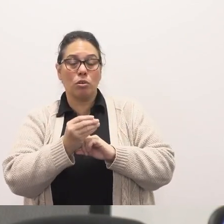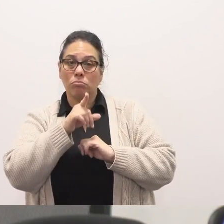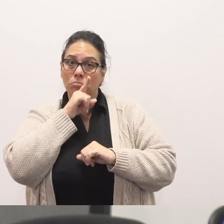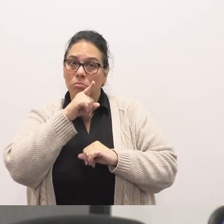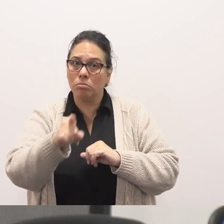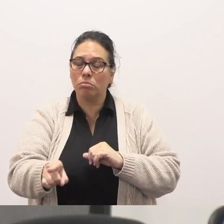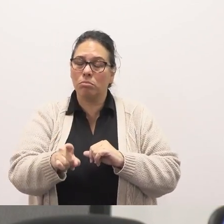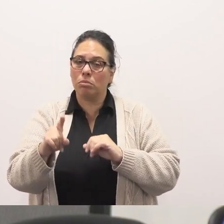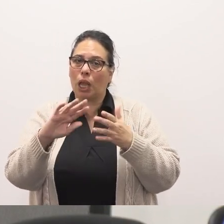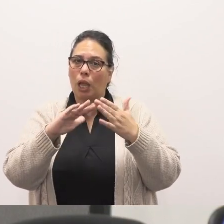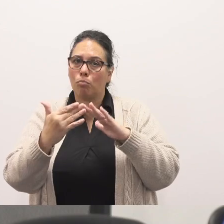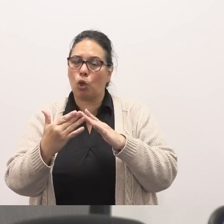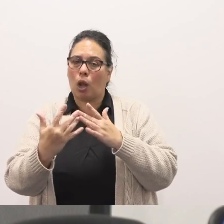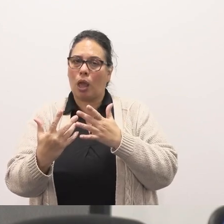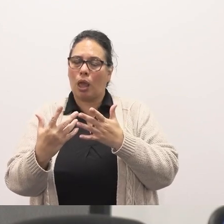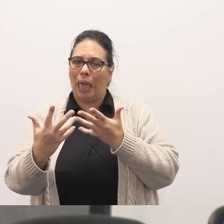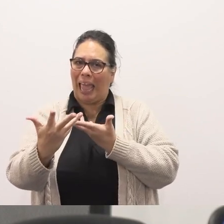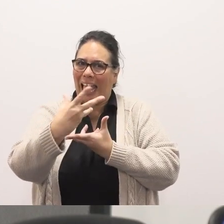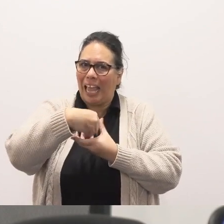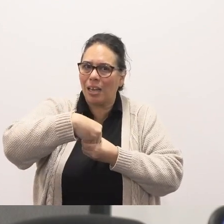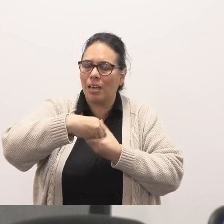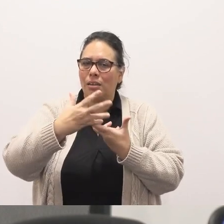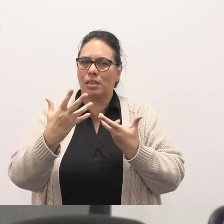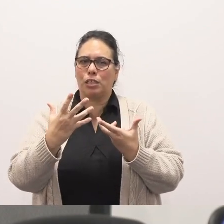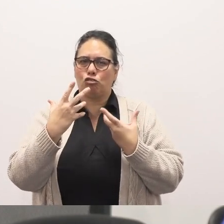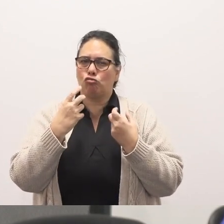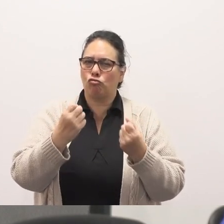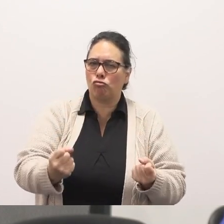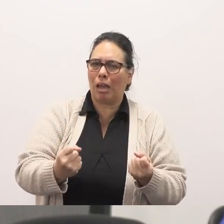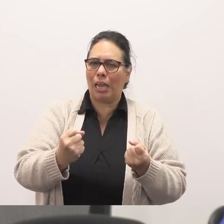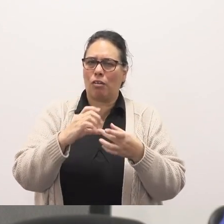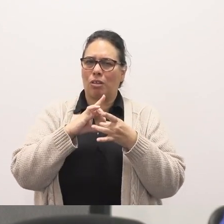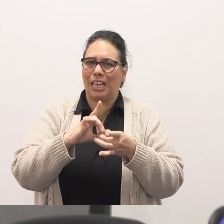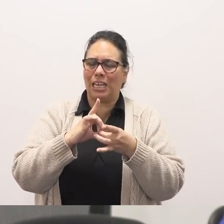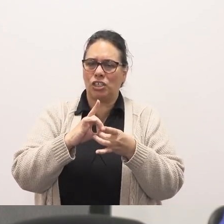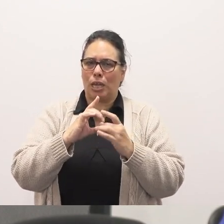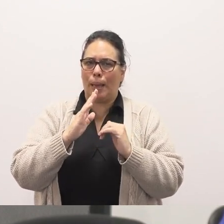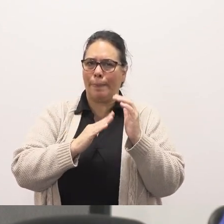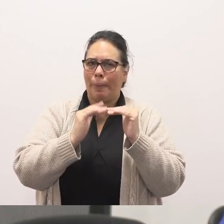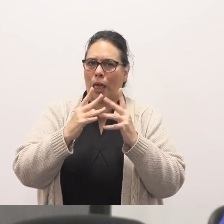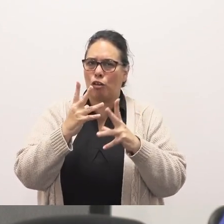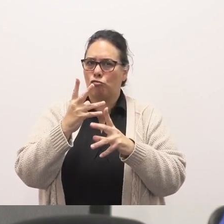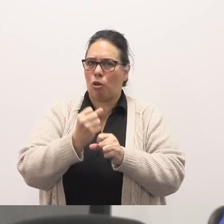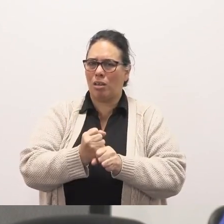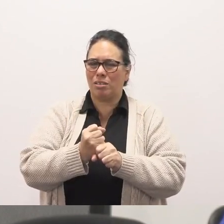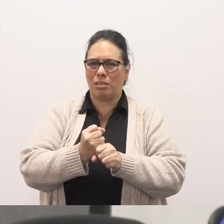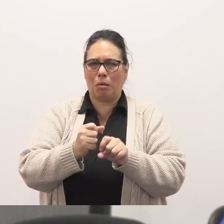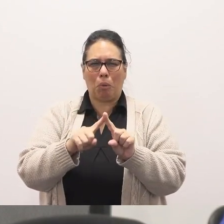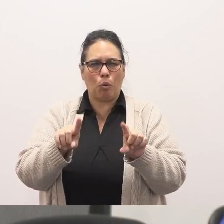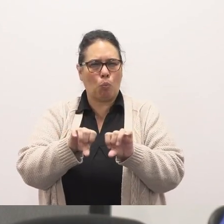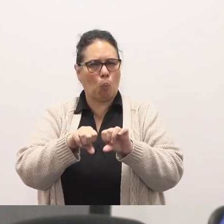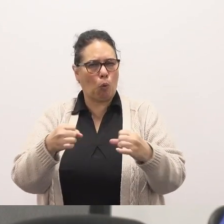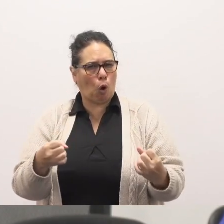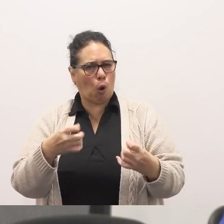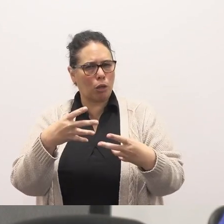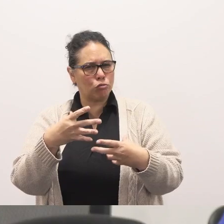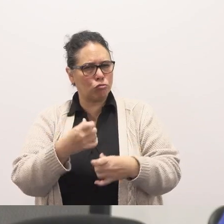to strengthen relationships and community trust. That trust was broken this summer with a key community partner,